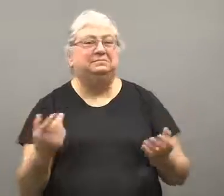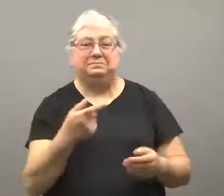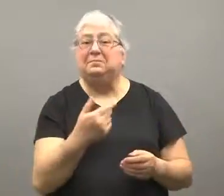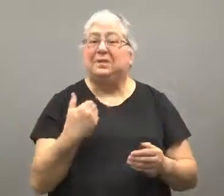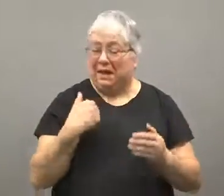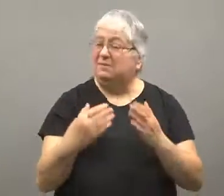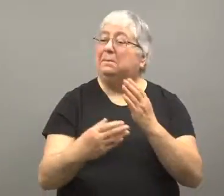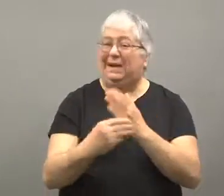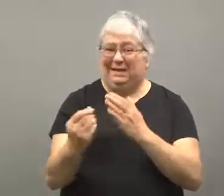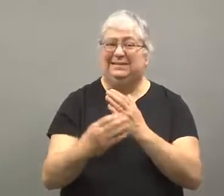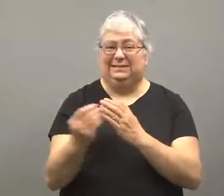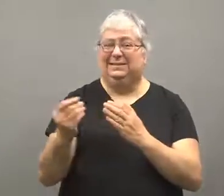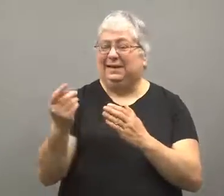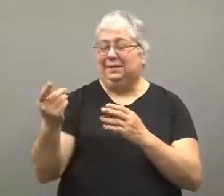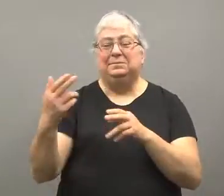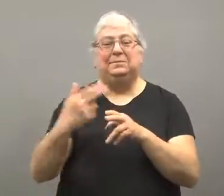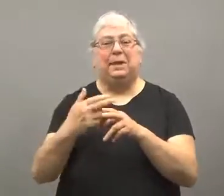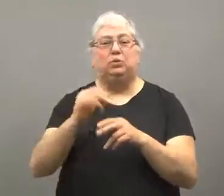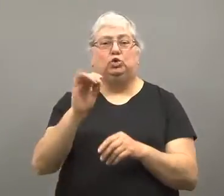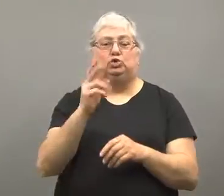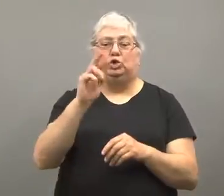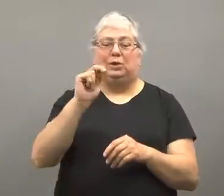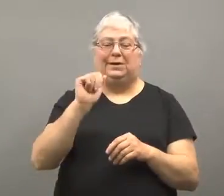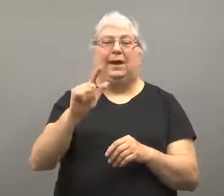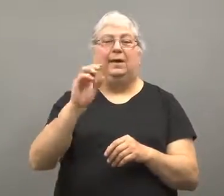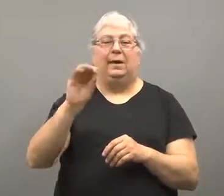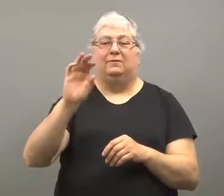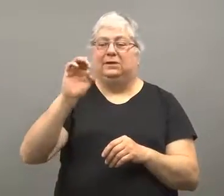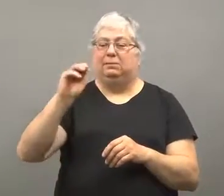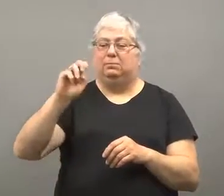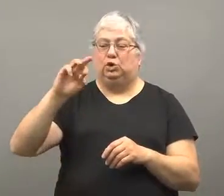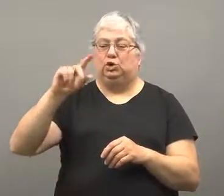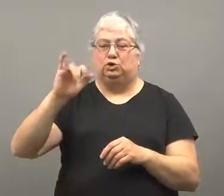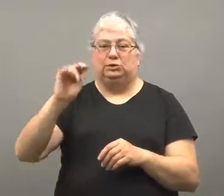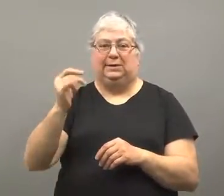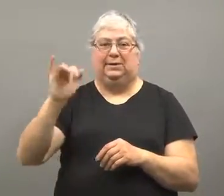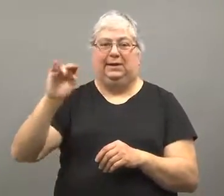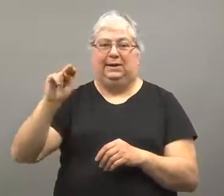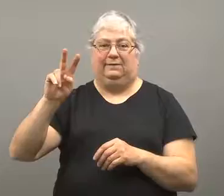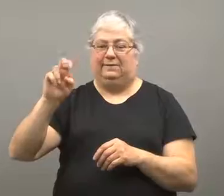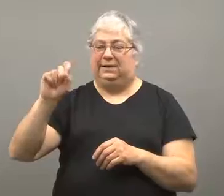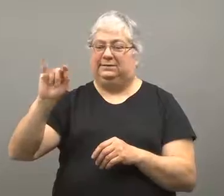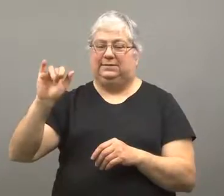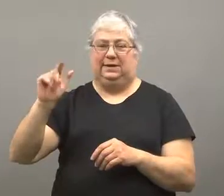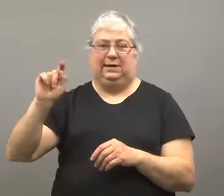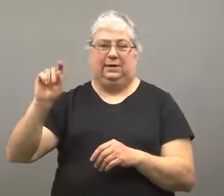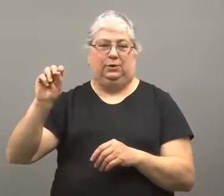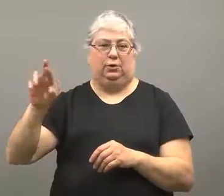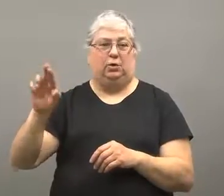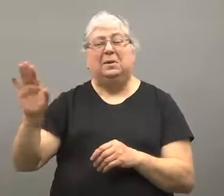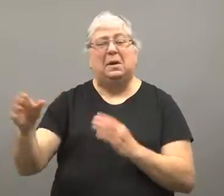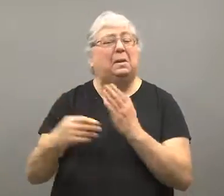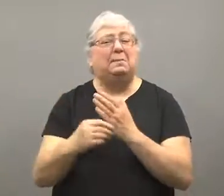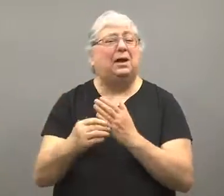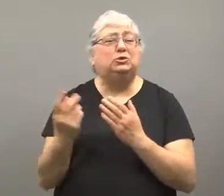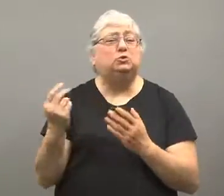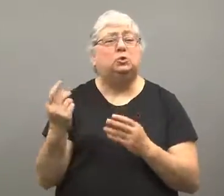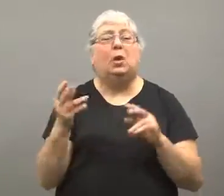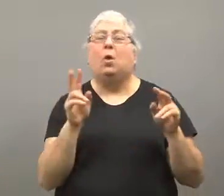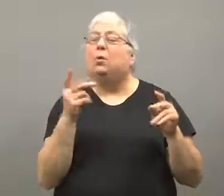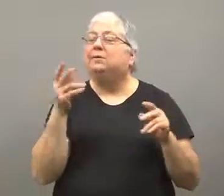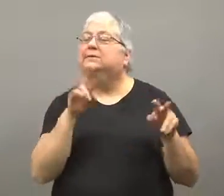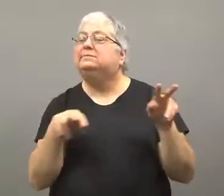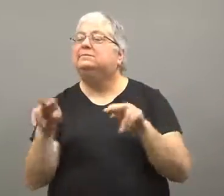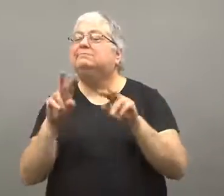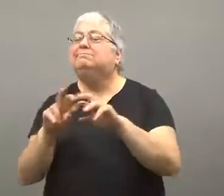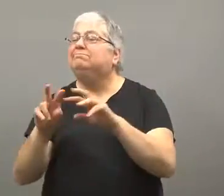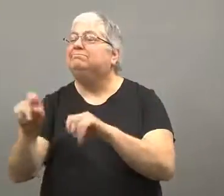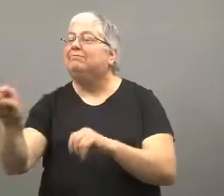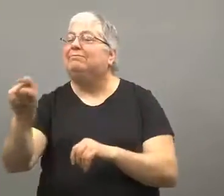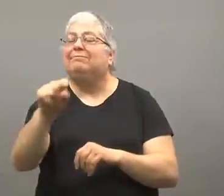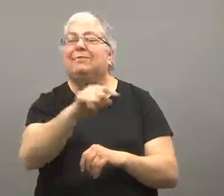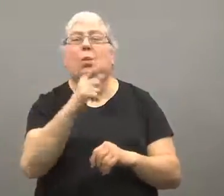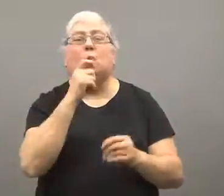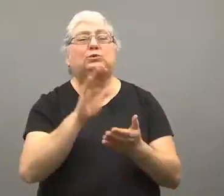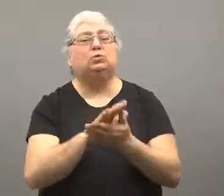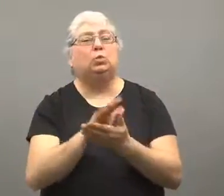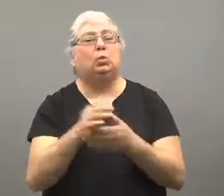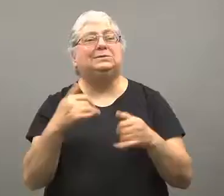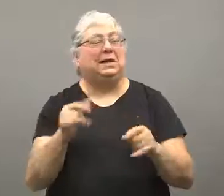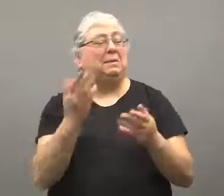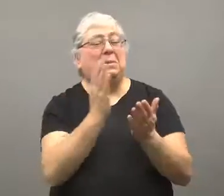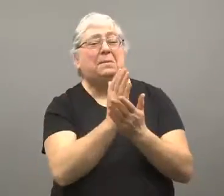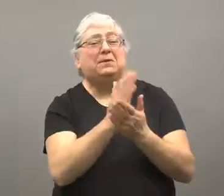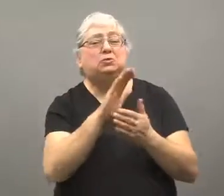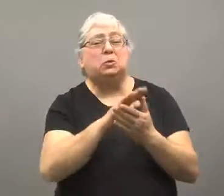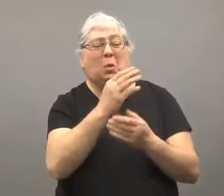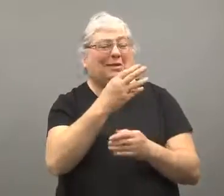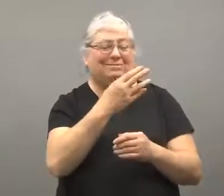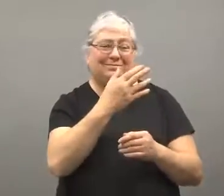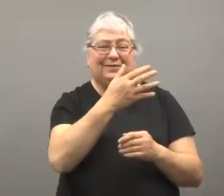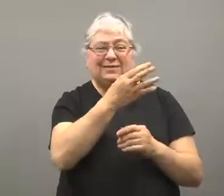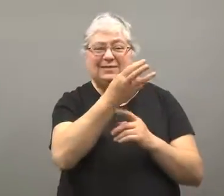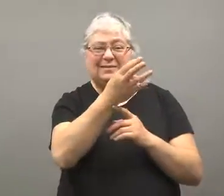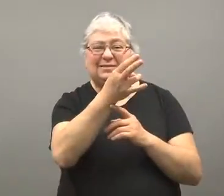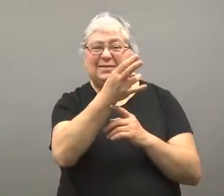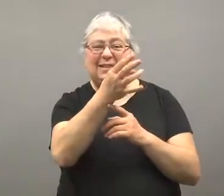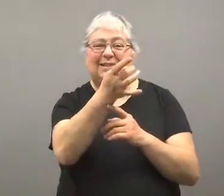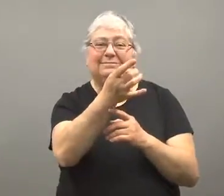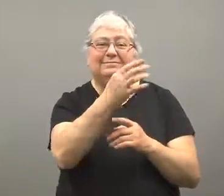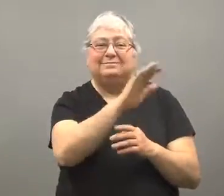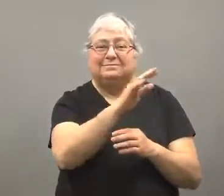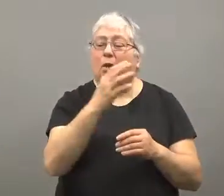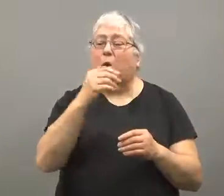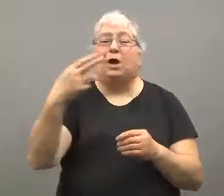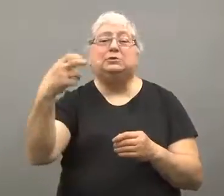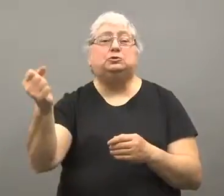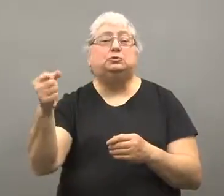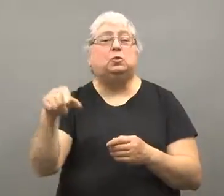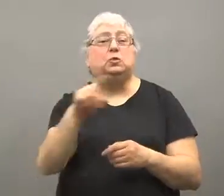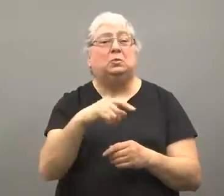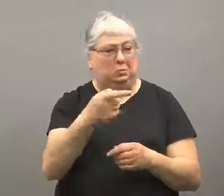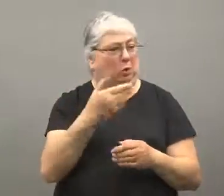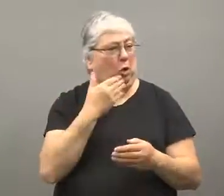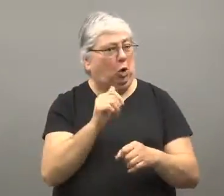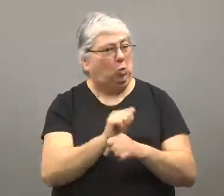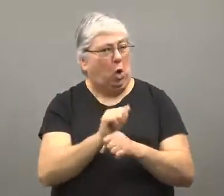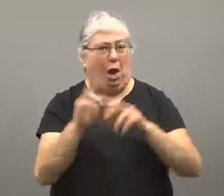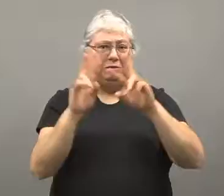The Journal of Emerging Investigators seeks out